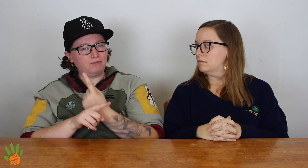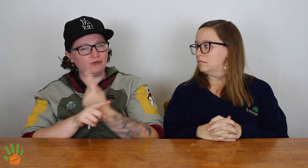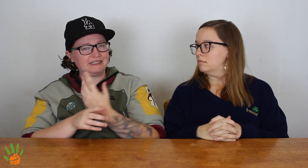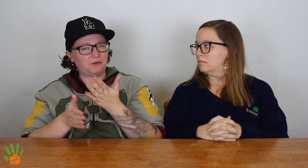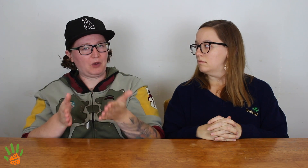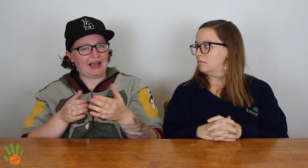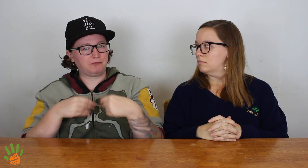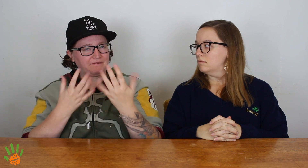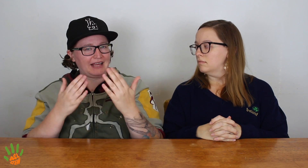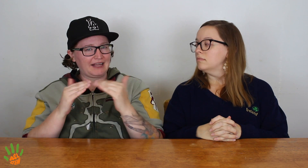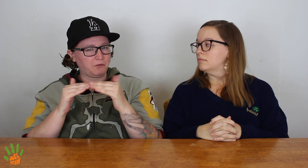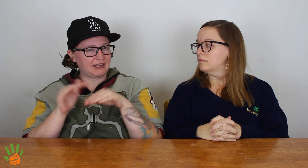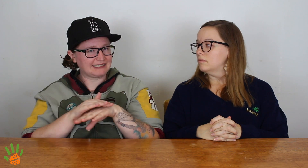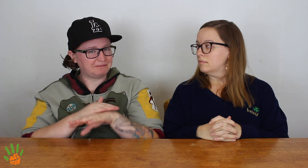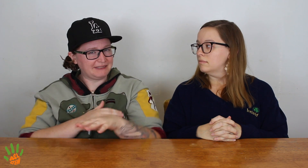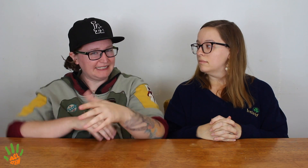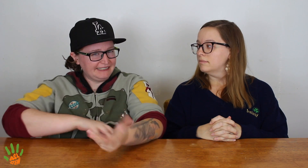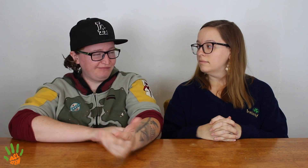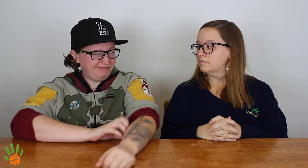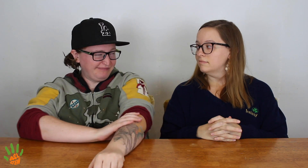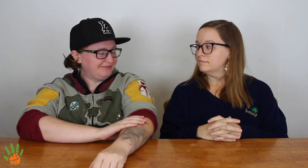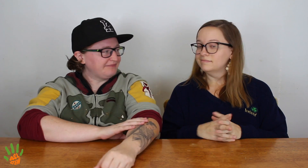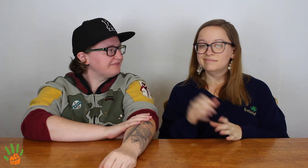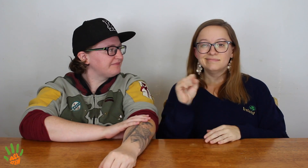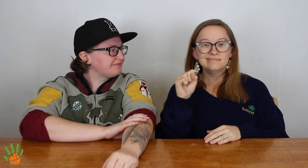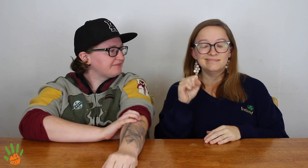They have to know what is the appropriate way to provide equal accessibility.